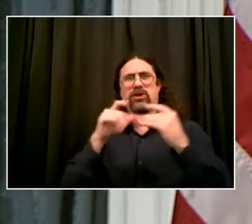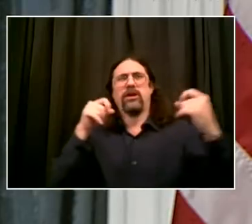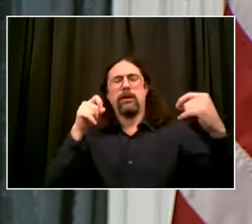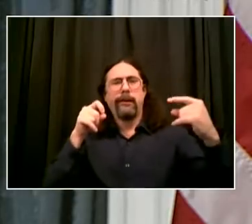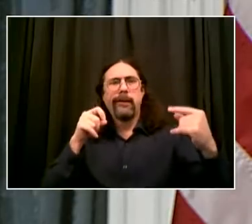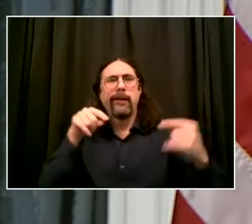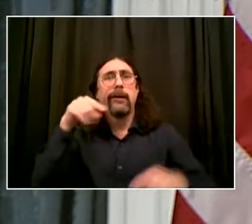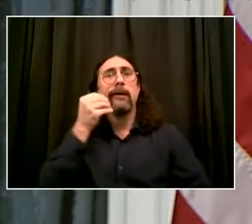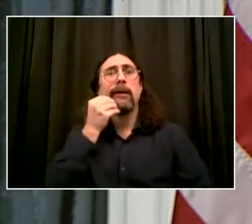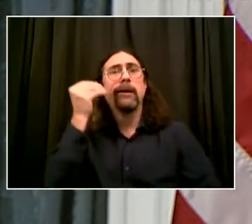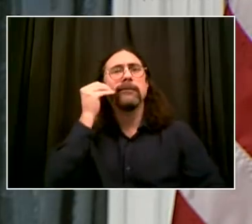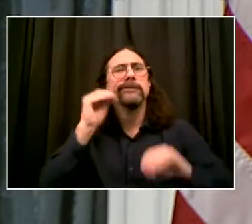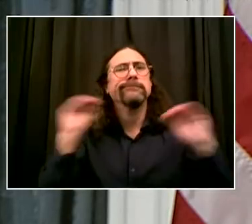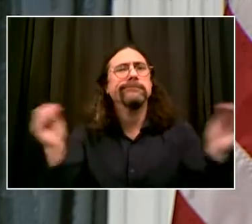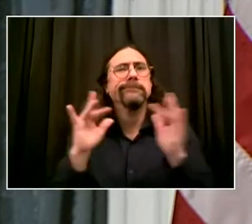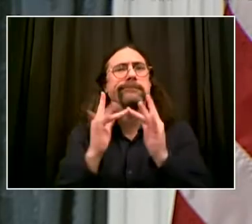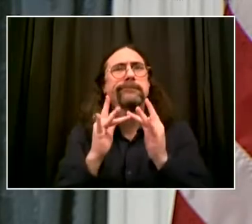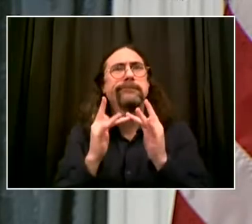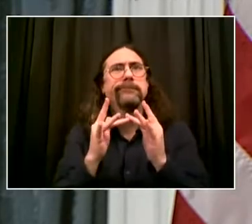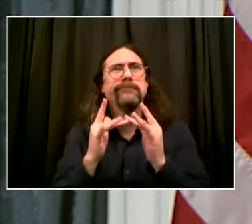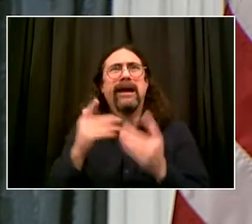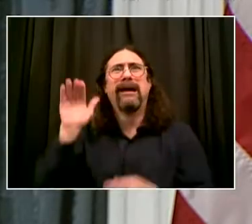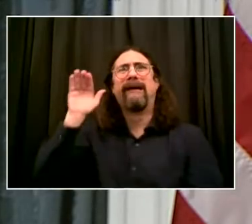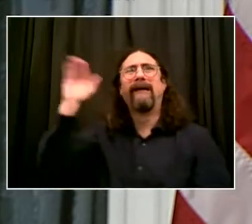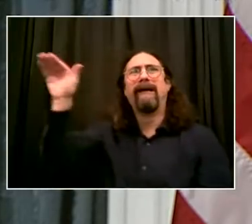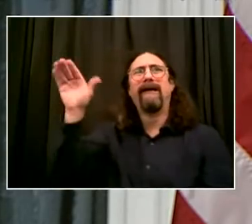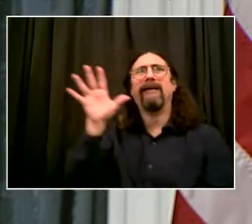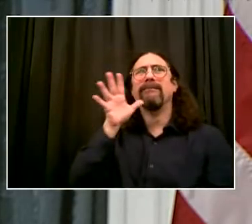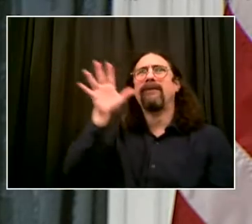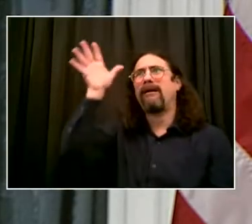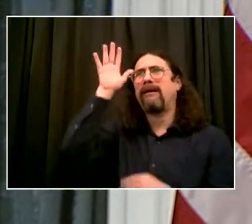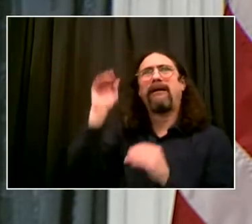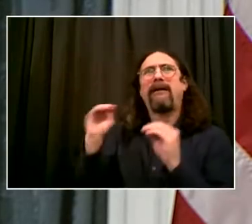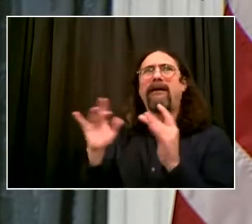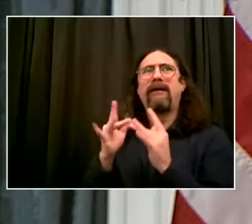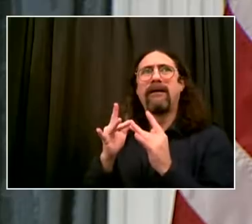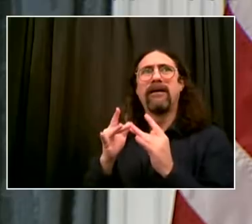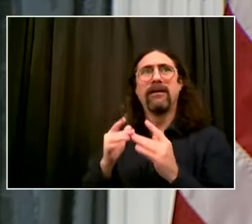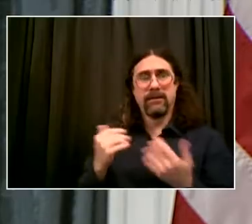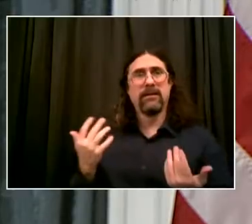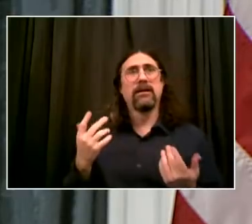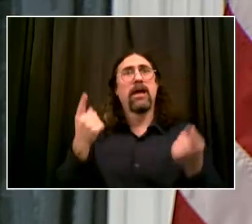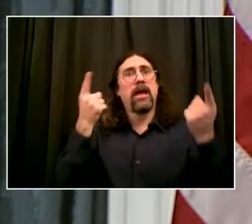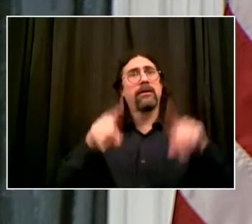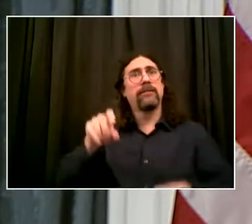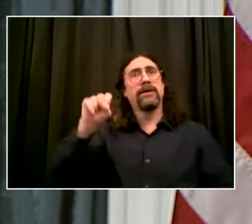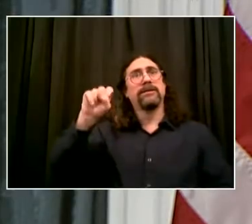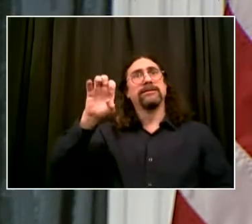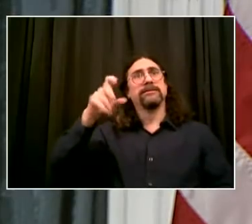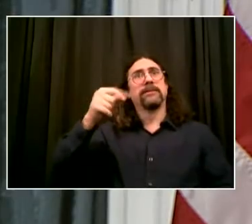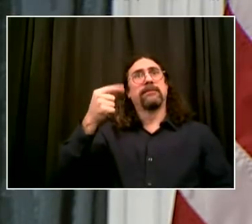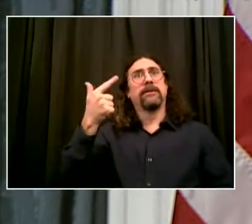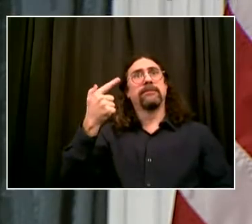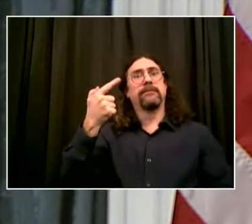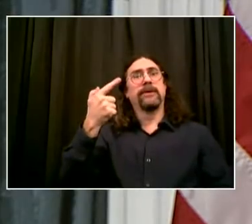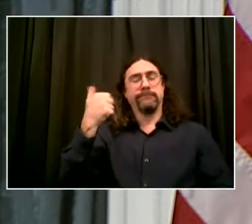ON THE VERY FIRST DAY OF SCHOOL, SEPTEMBER 21, SHE SHOWEWED UP P A SCHOOL. IT T RNTUS S OUT HE PARENTS HAVE BOTH LOST THEIR JOBS, THEY WERE EVICTED, SHE DIDN'T HAVE A